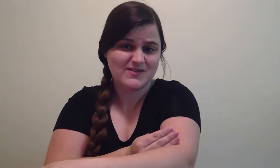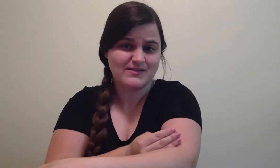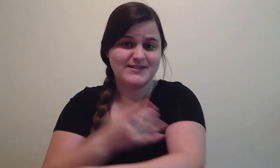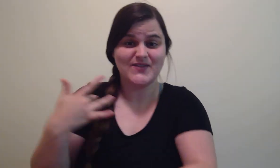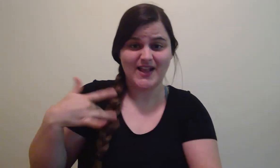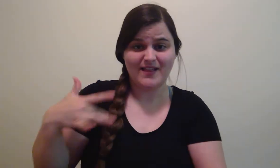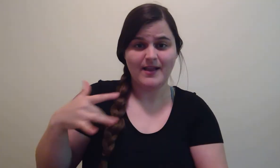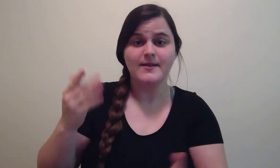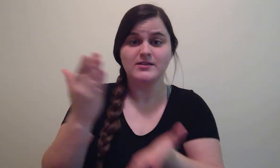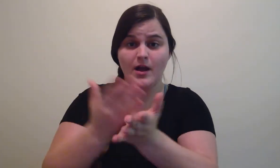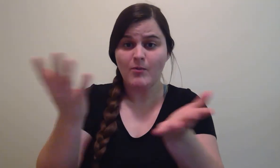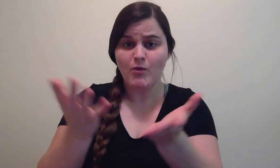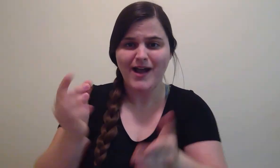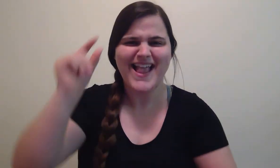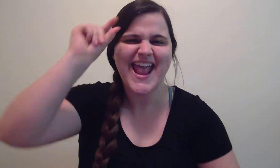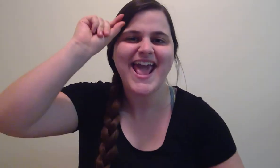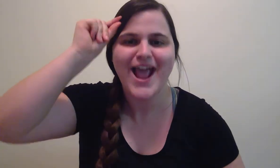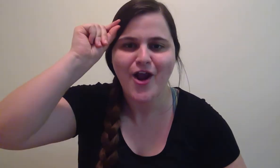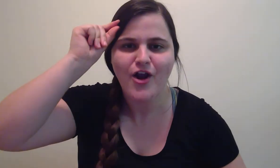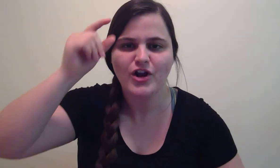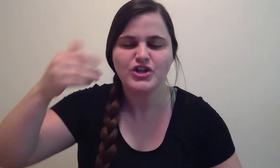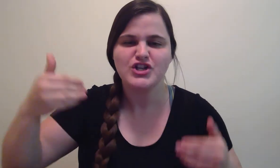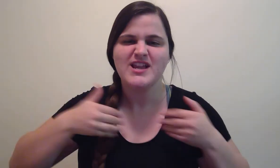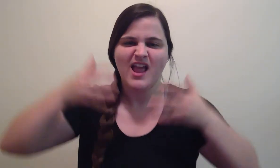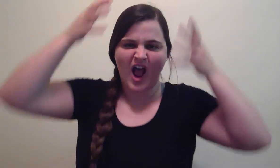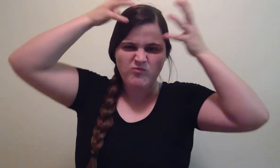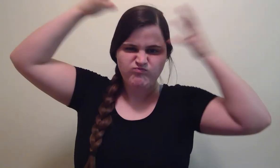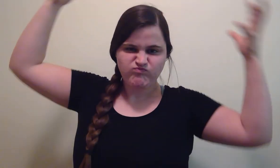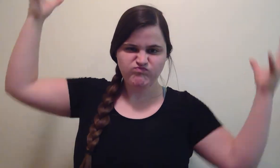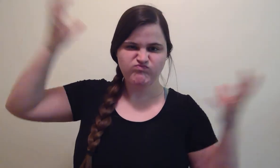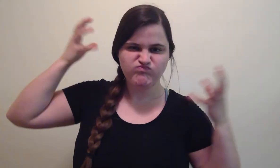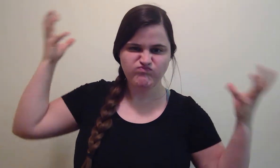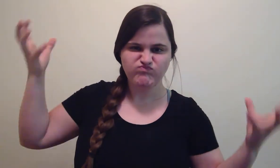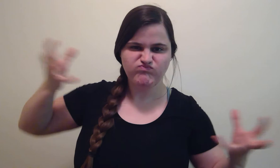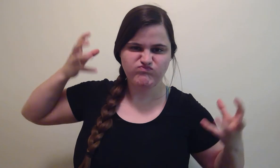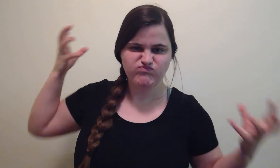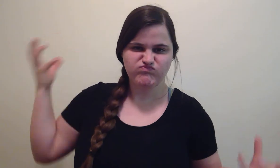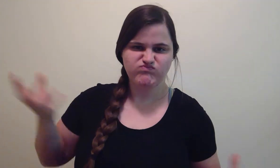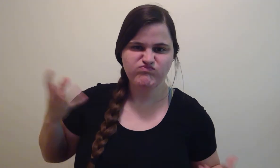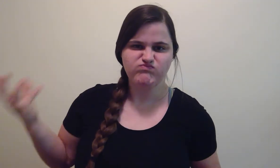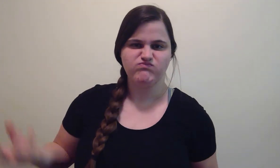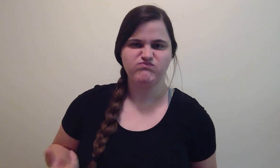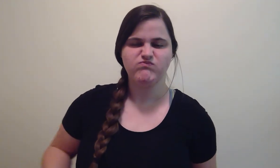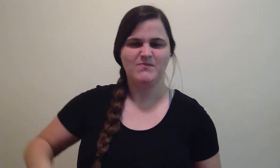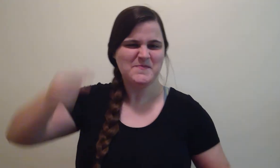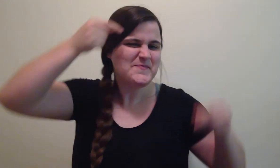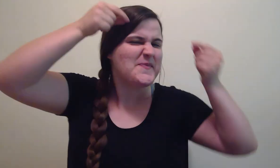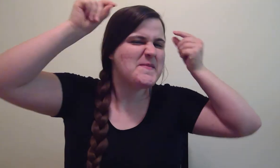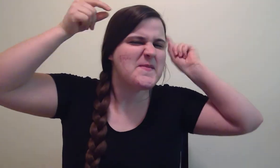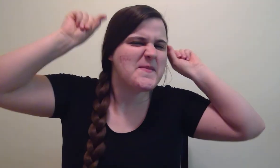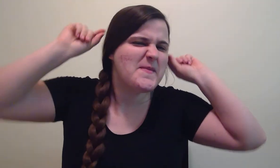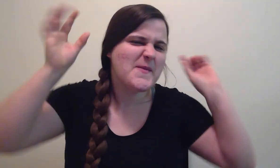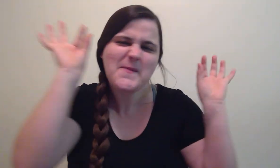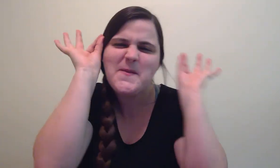or being "delicate" that was stopping her. It was her hair. She had mountains of it, twisted this way or that,